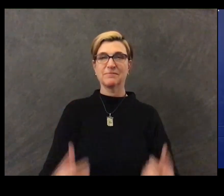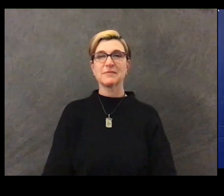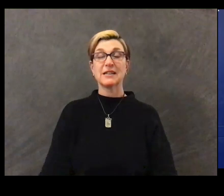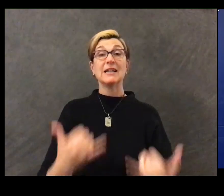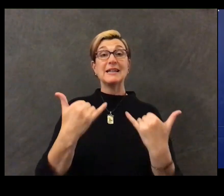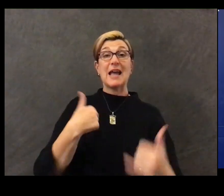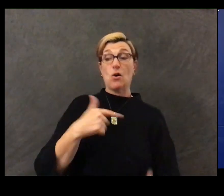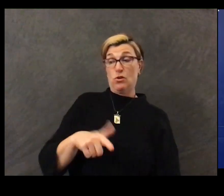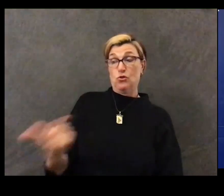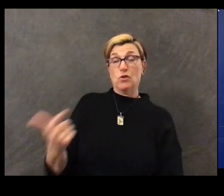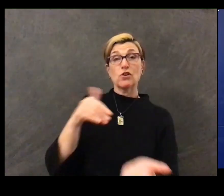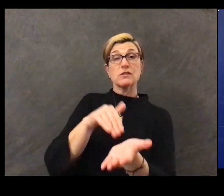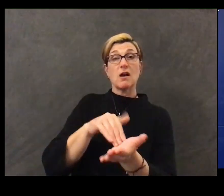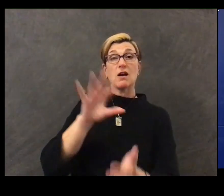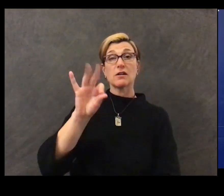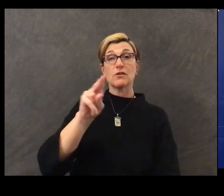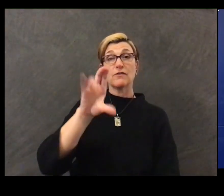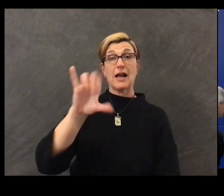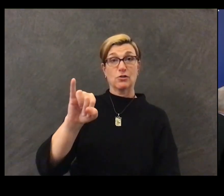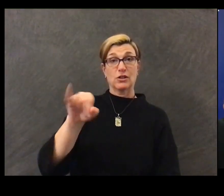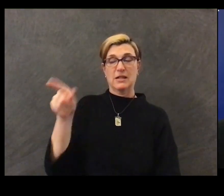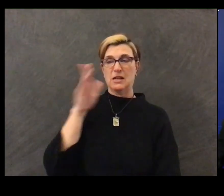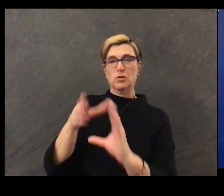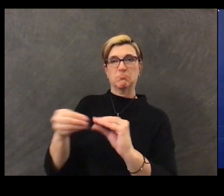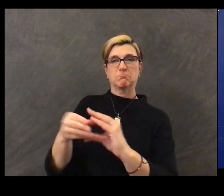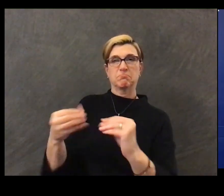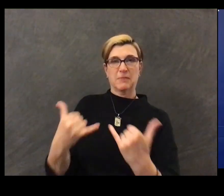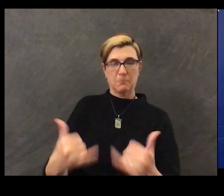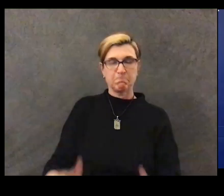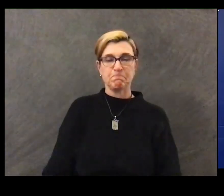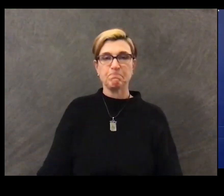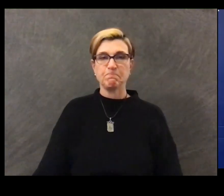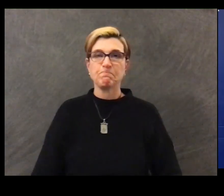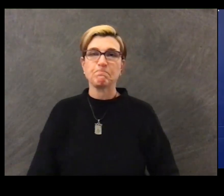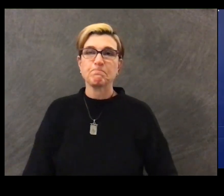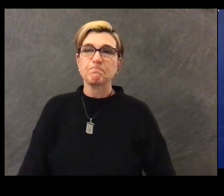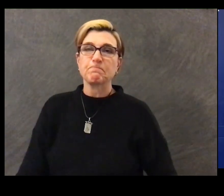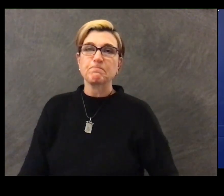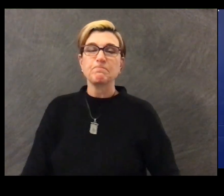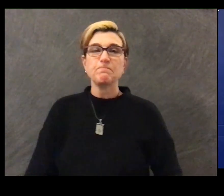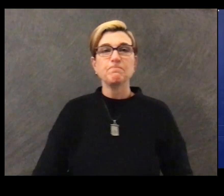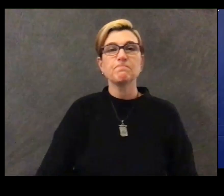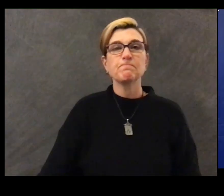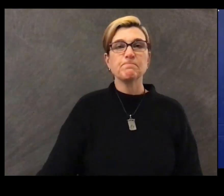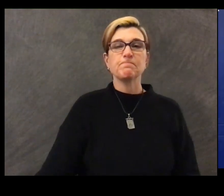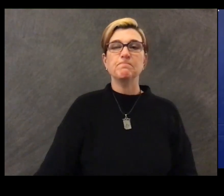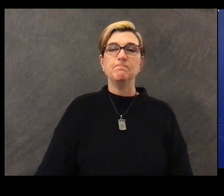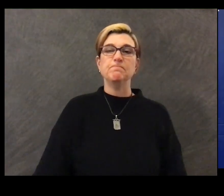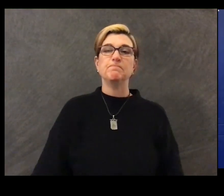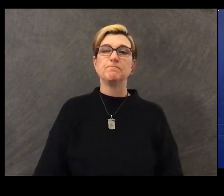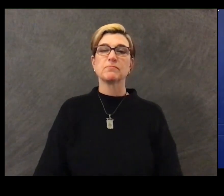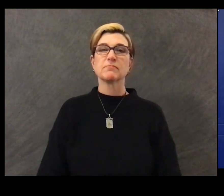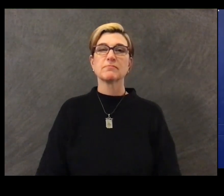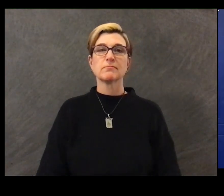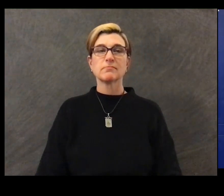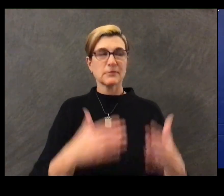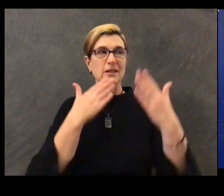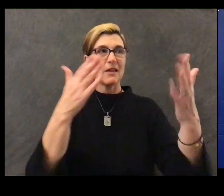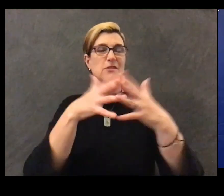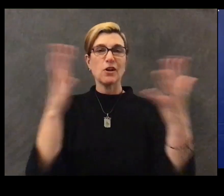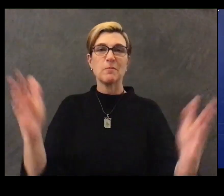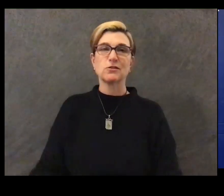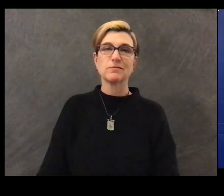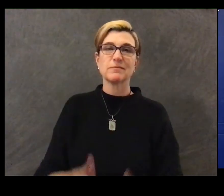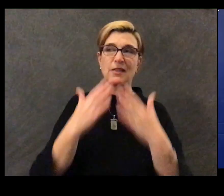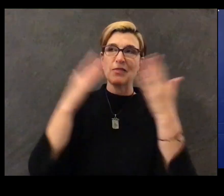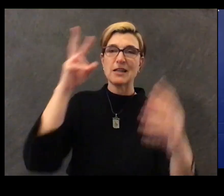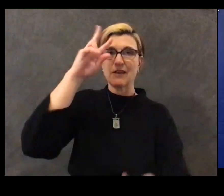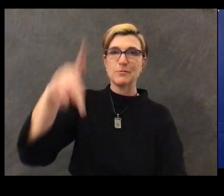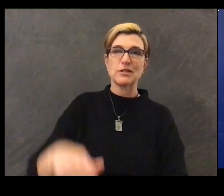his reflections and thank you very much mr. vice president so I'm gonna just